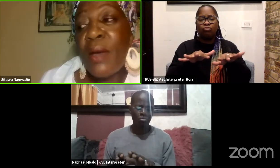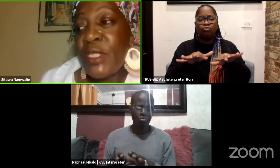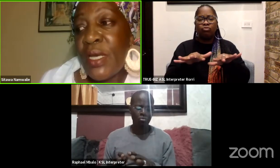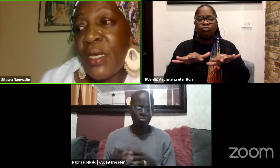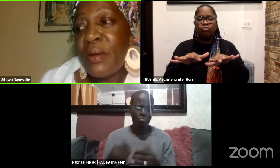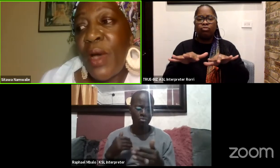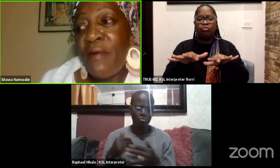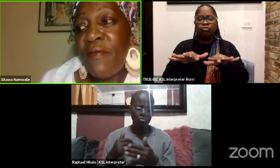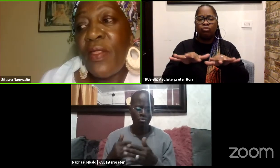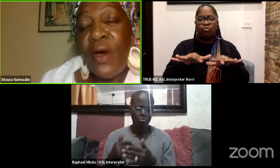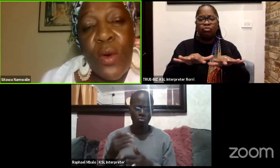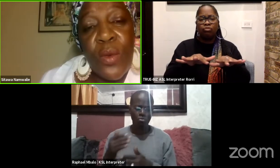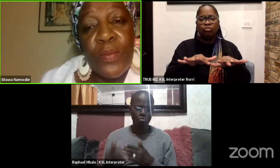I am taking my father home.